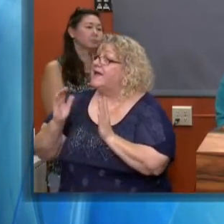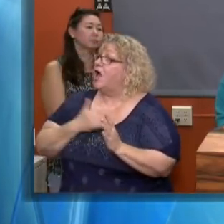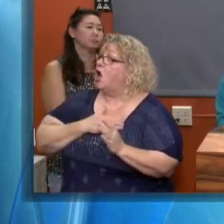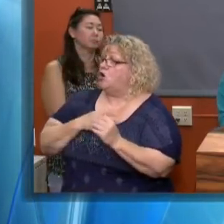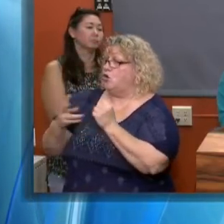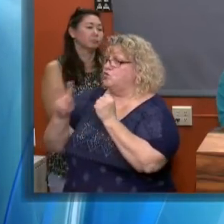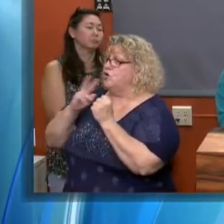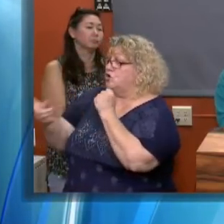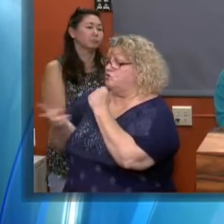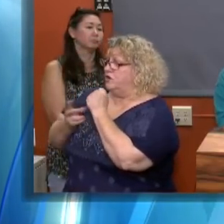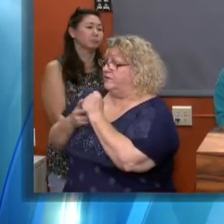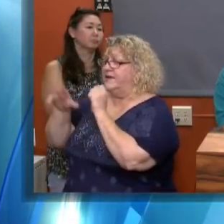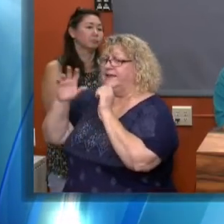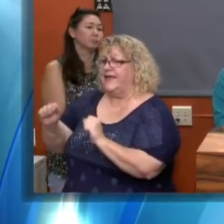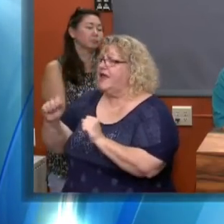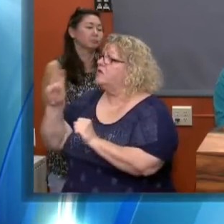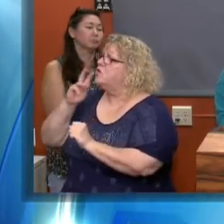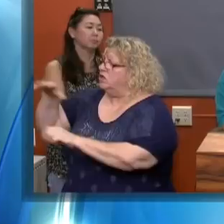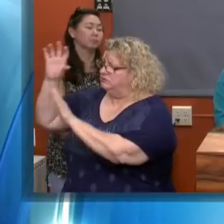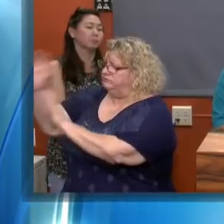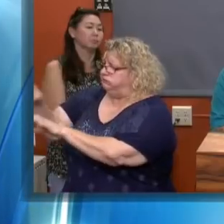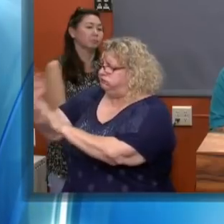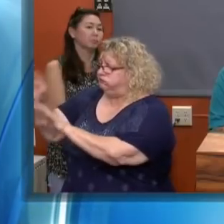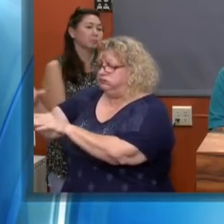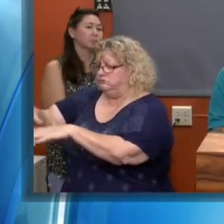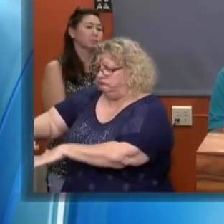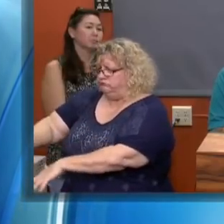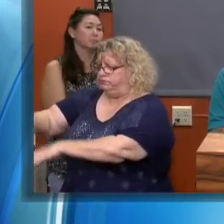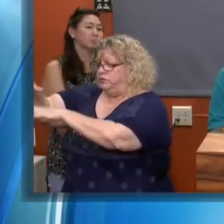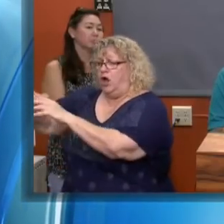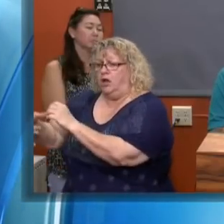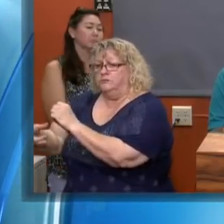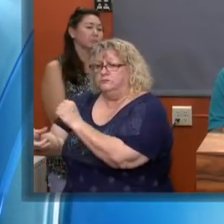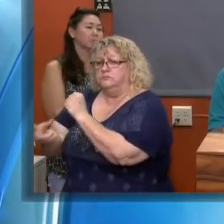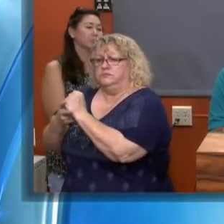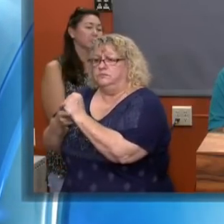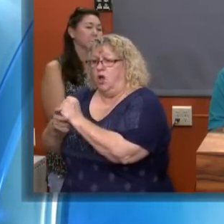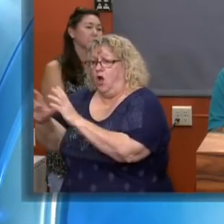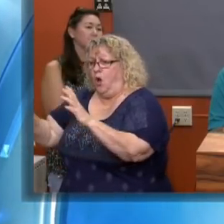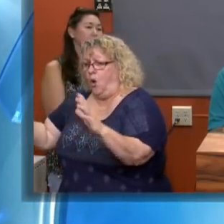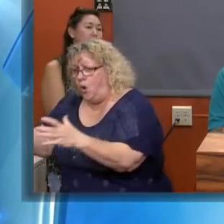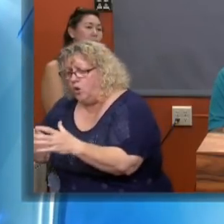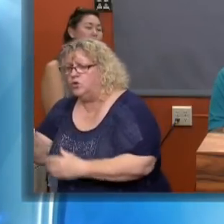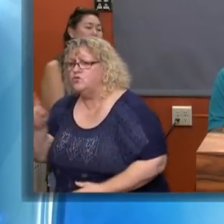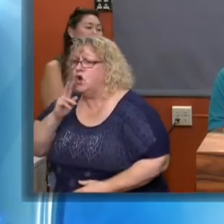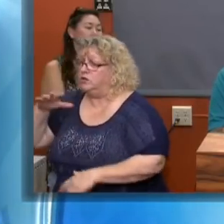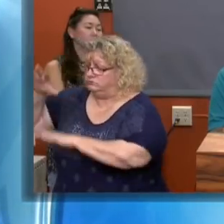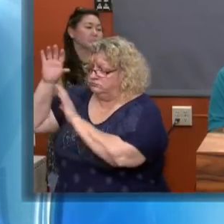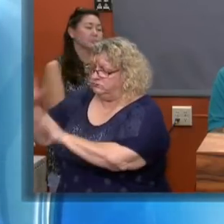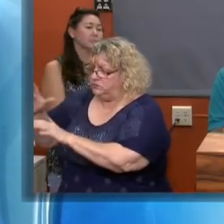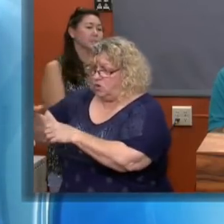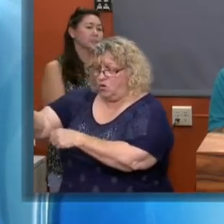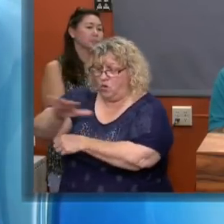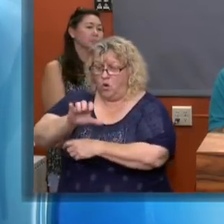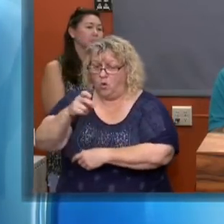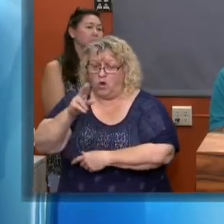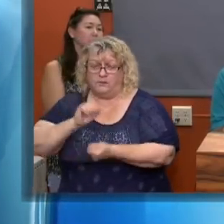OPPORTUNITY TO ACTUALLY USE THE RESERVOIRS TO CAPTURE RAINFALL DURING REF I RAINFALL EVENTS. REMEMBER, IN -- HEAVY RAINFALL